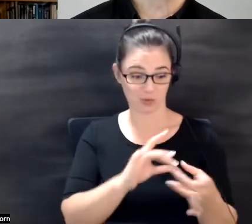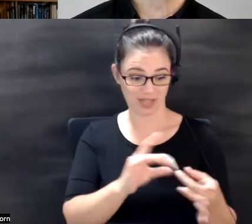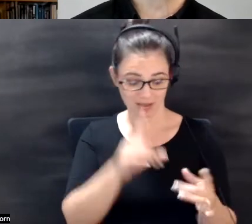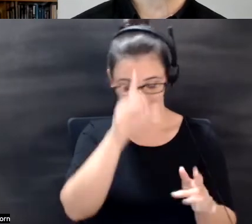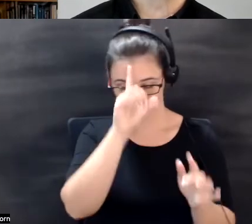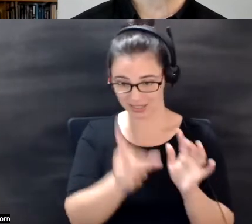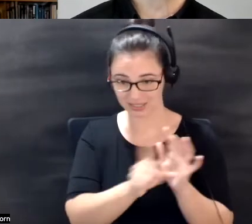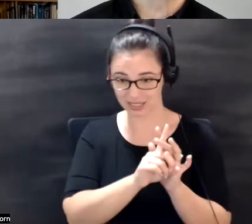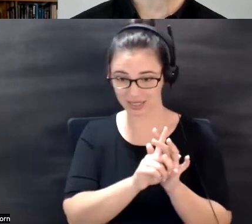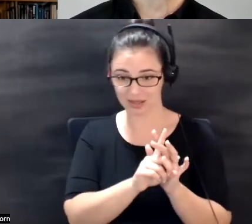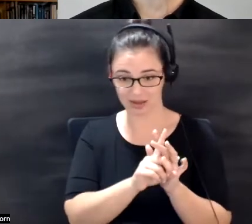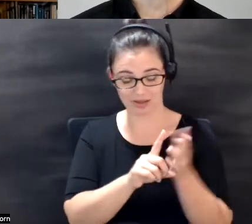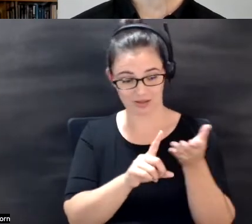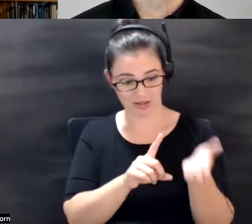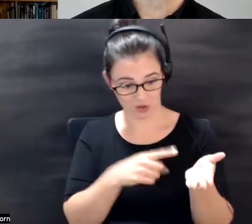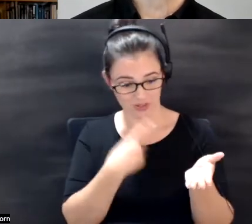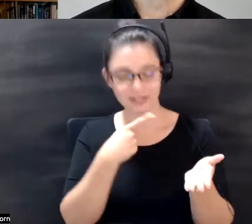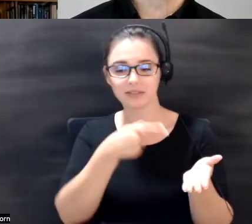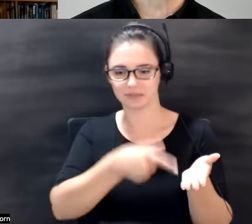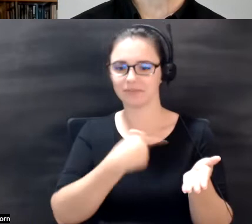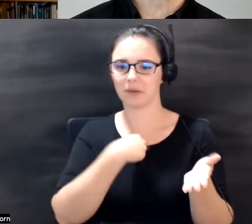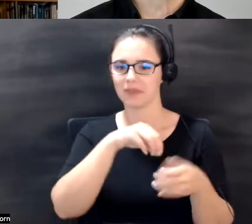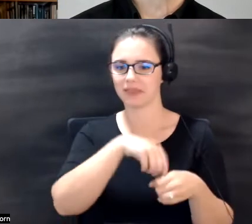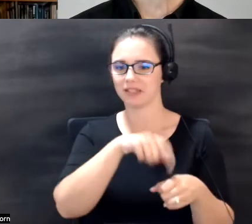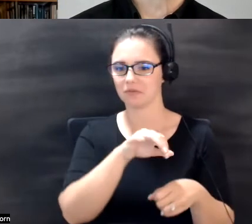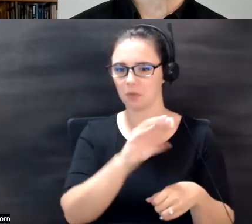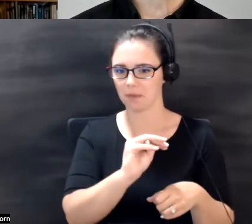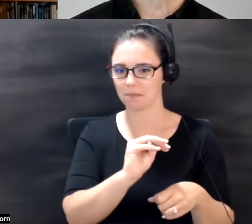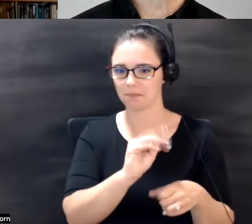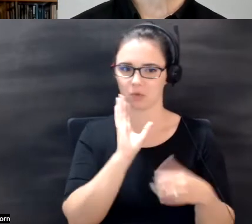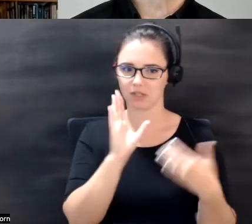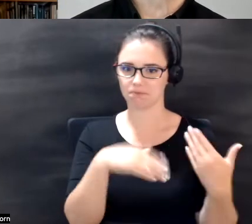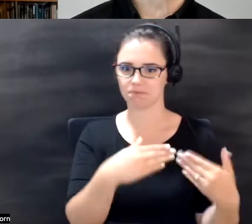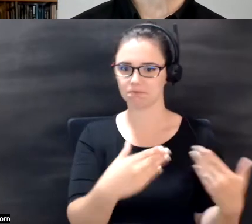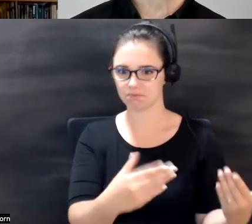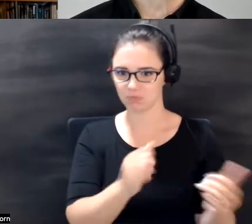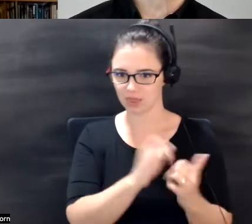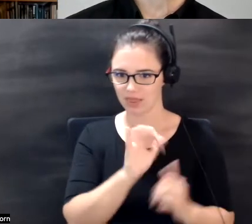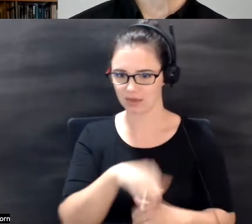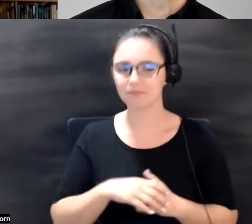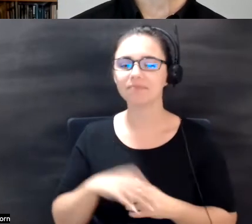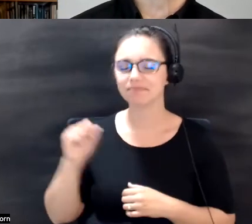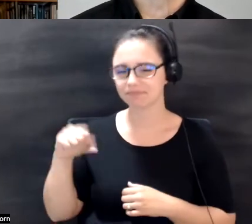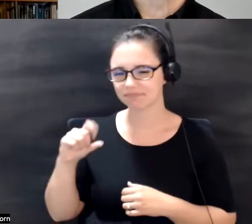okay, I am in this form, yes. And I also think a piece of it is,